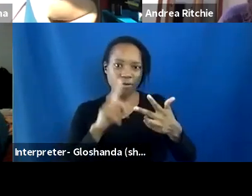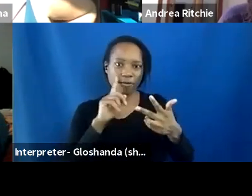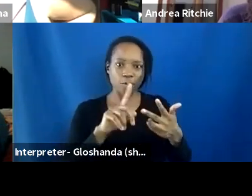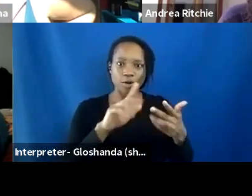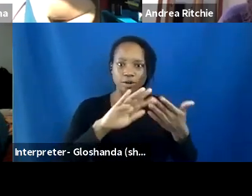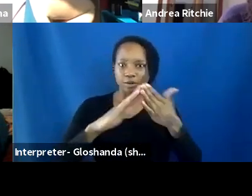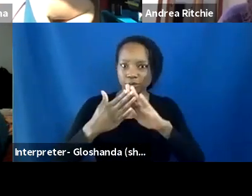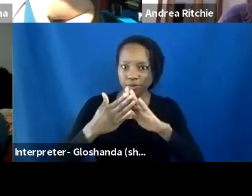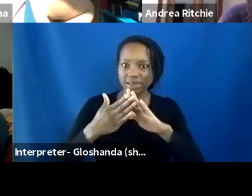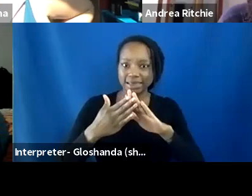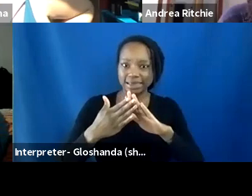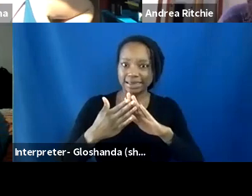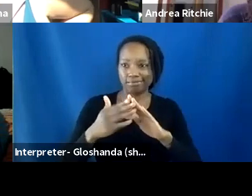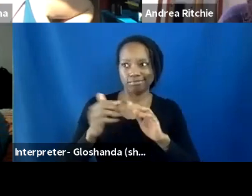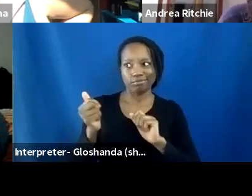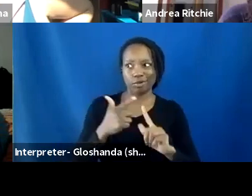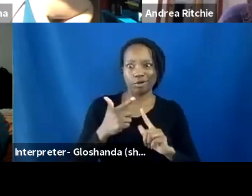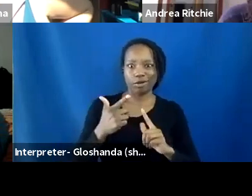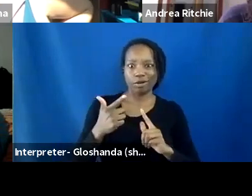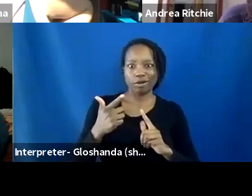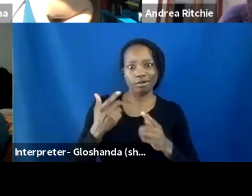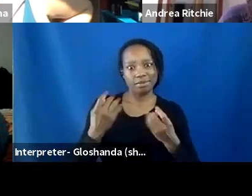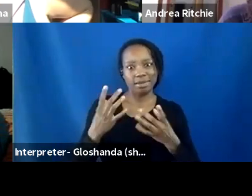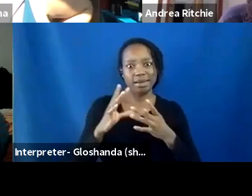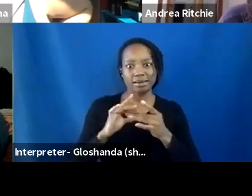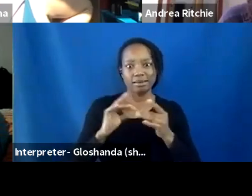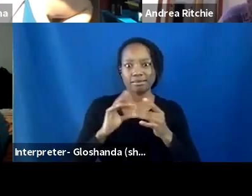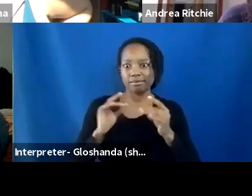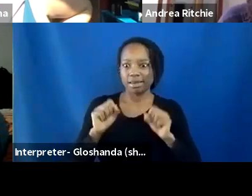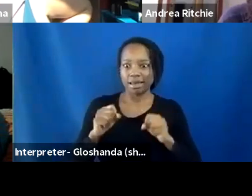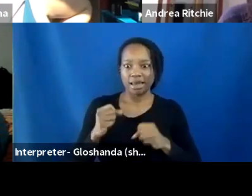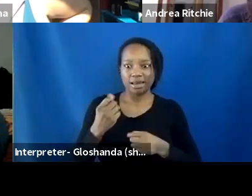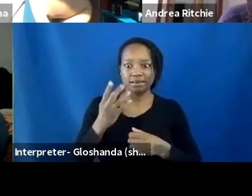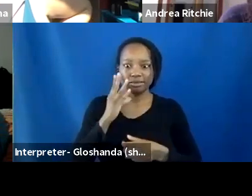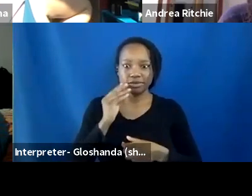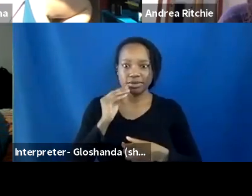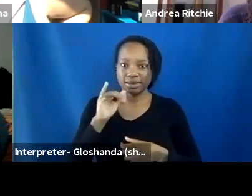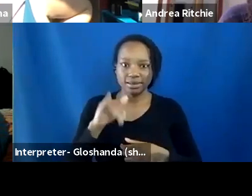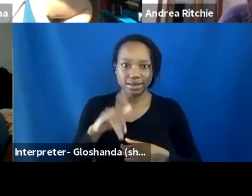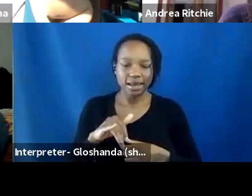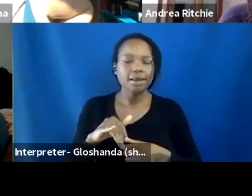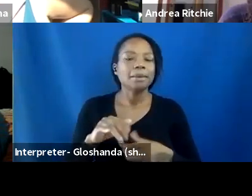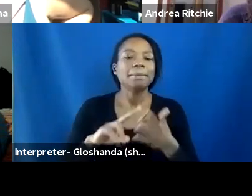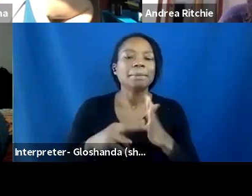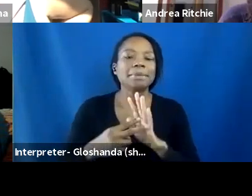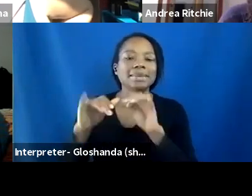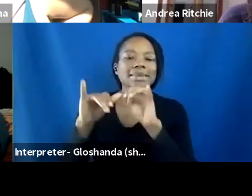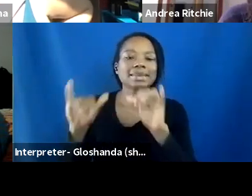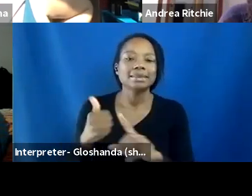It's obviously not going to be transformative. It's obviously not going to be effective